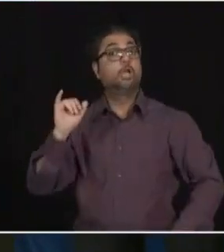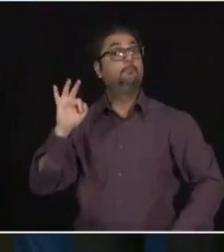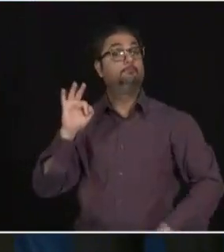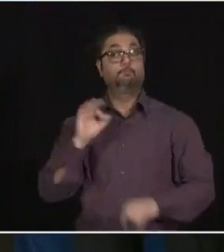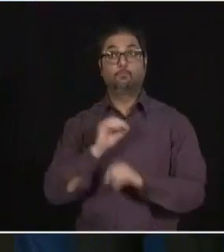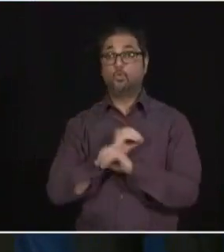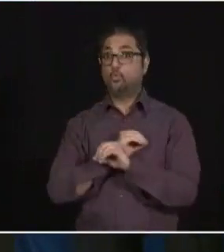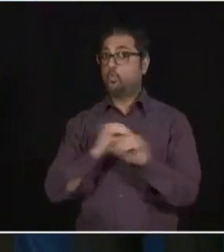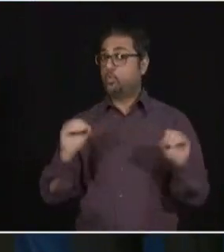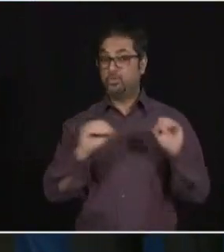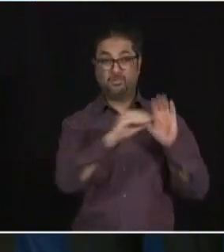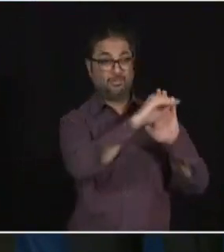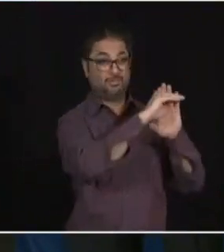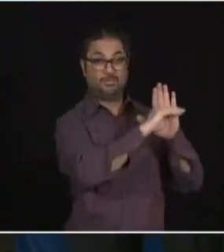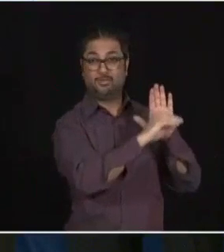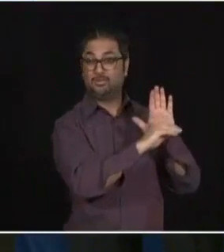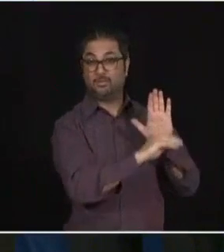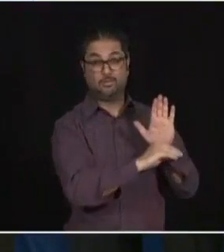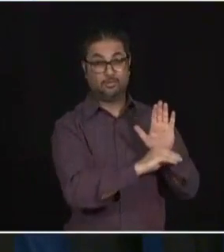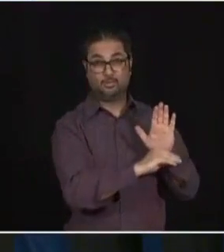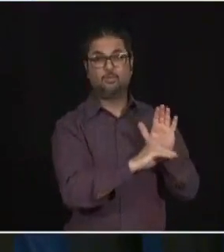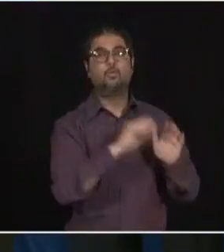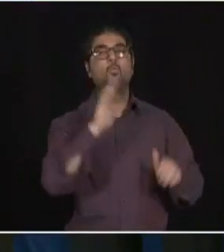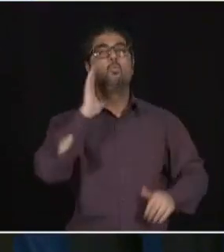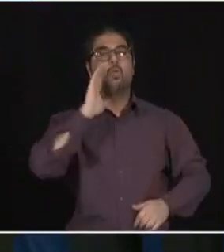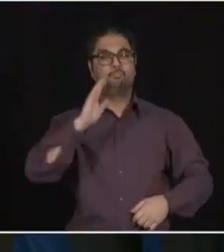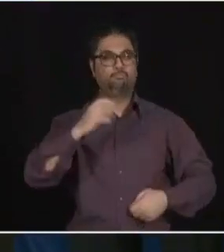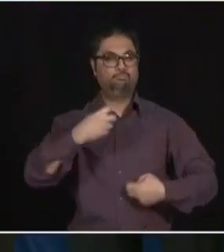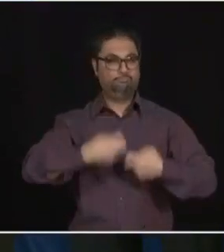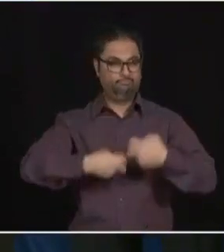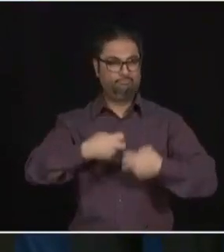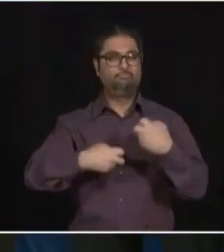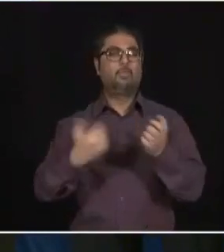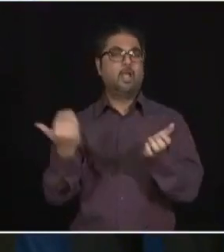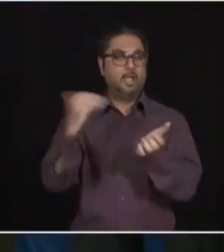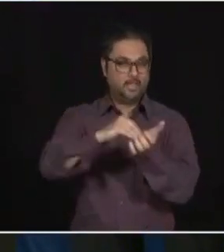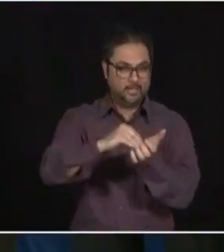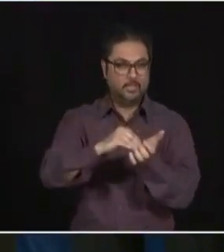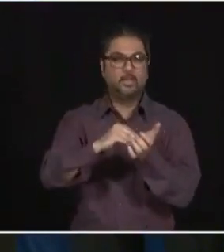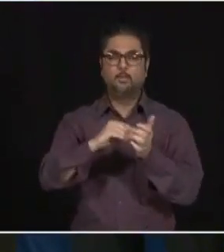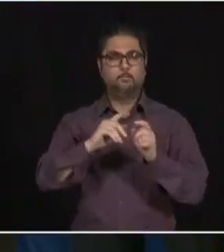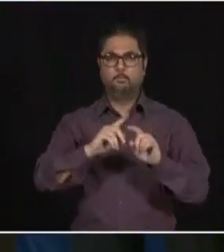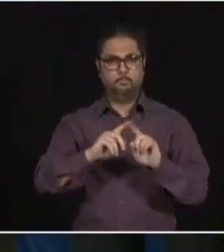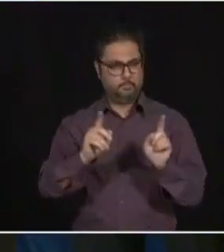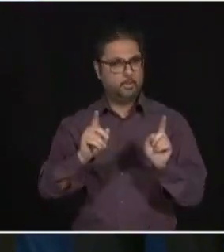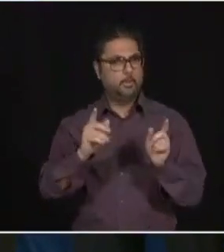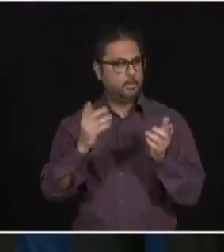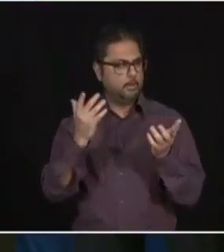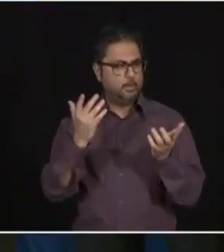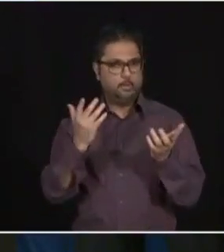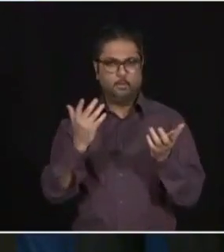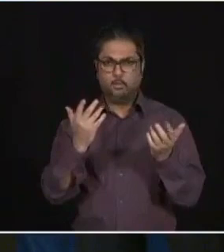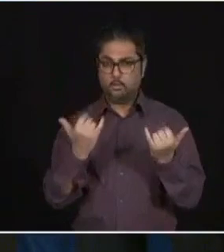decisions. But as of now, we're comfortable that people have been respecting the protocols. New.